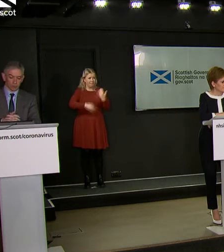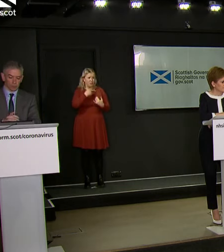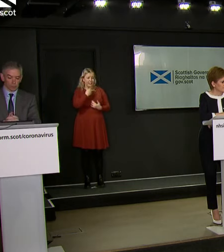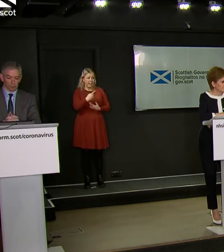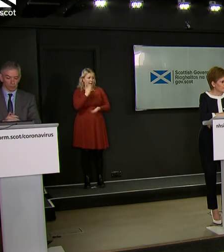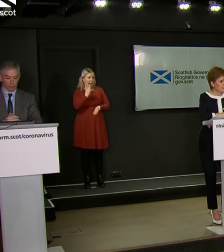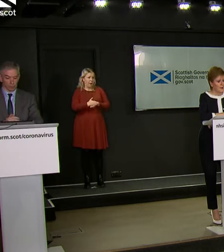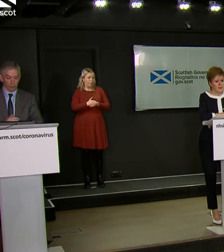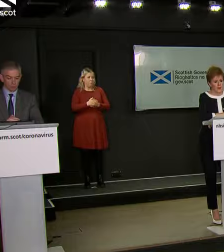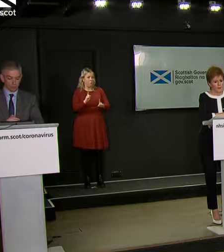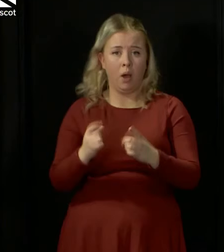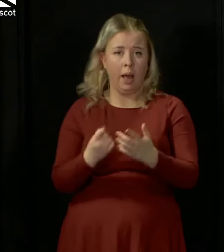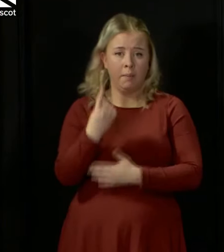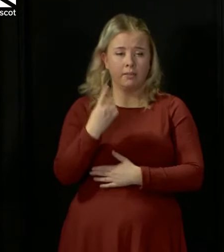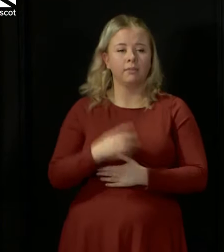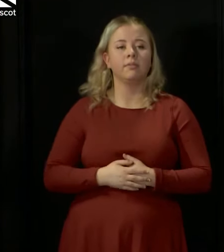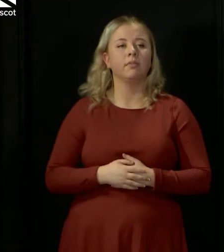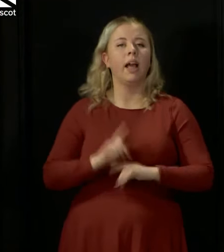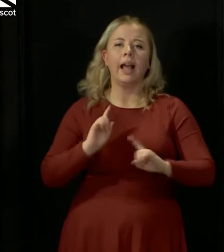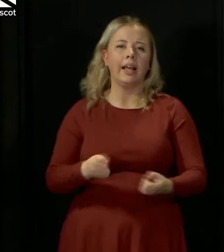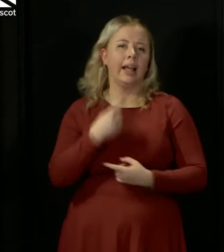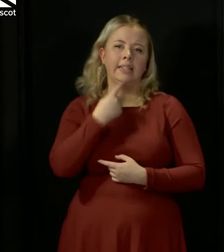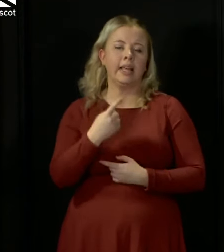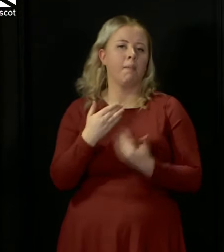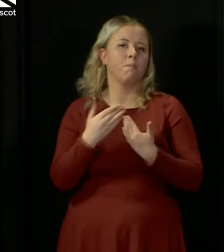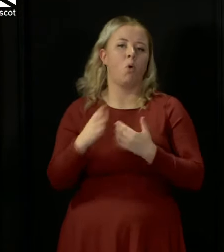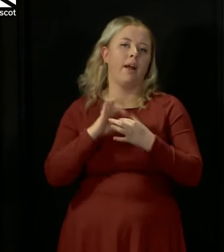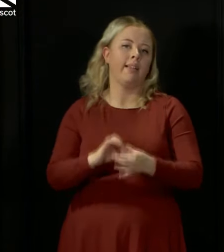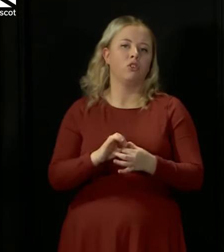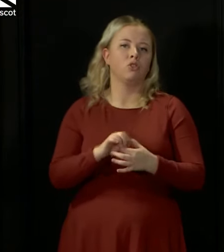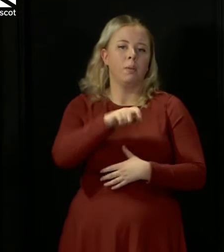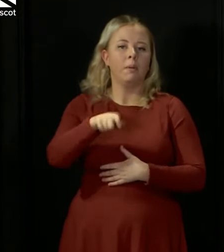I am not going to say any more about these cases other than to say there will be appropriate